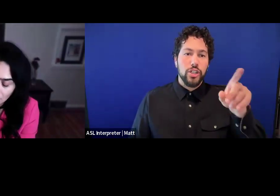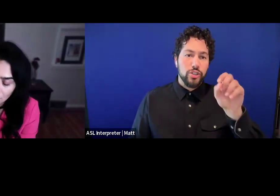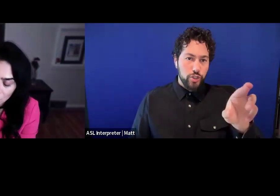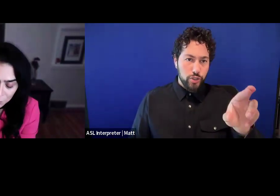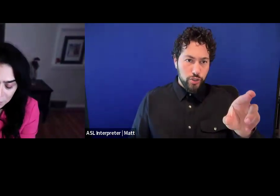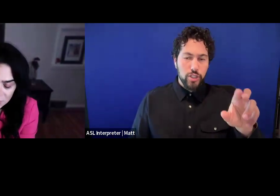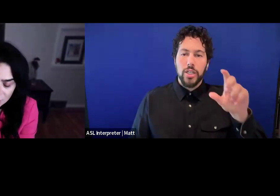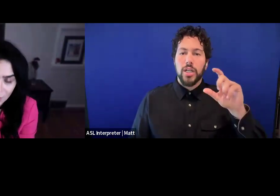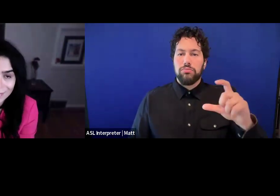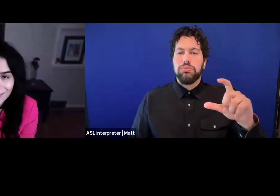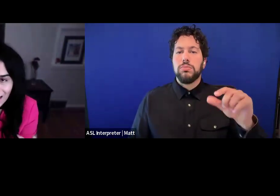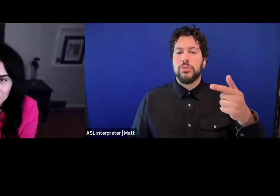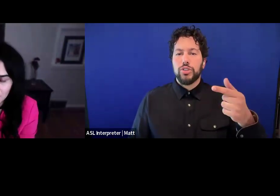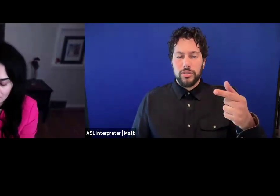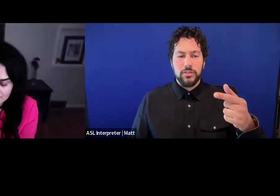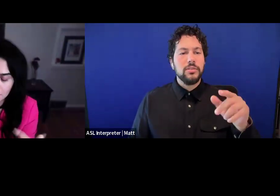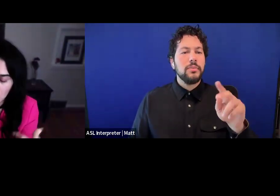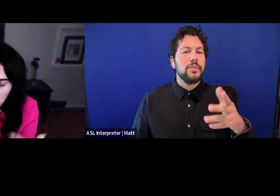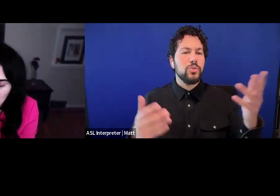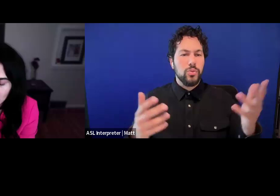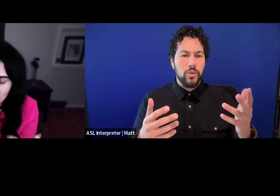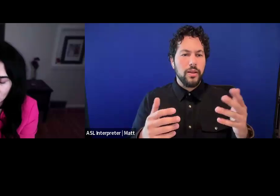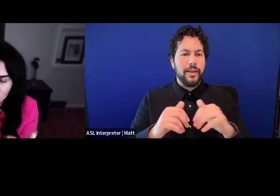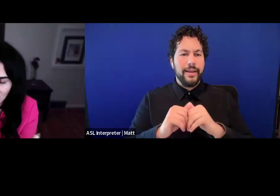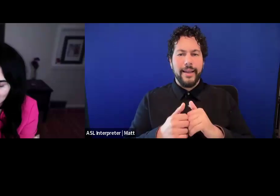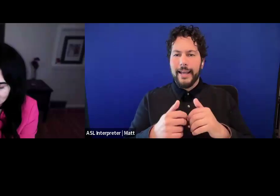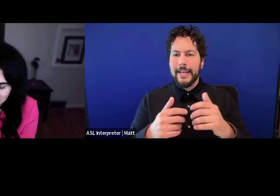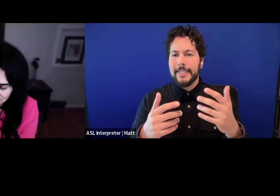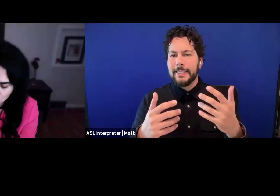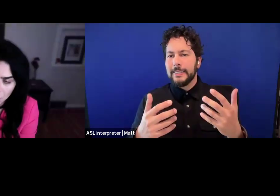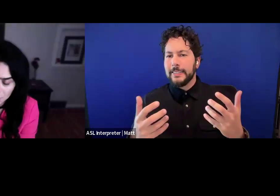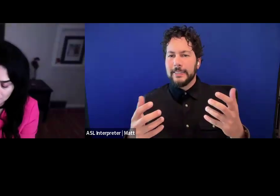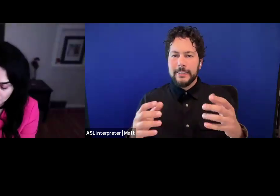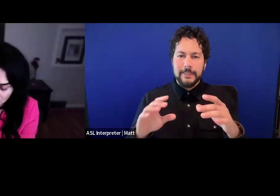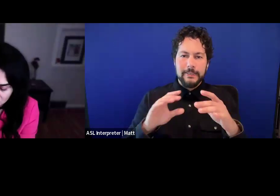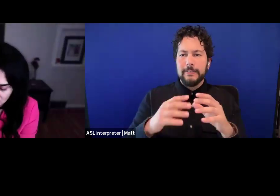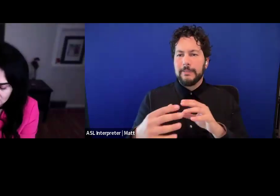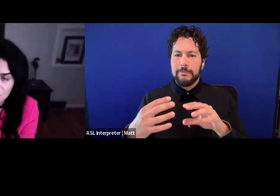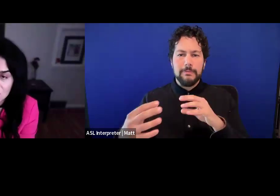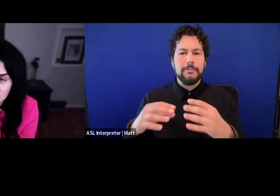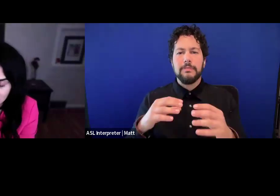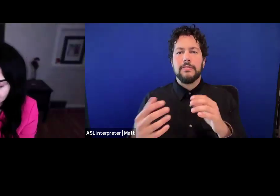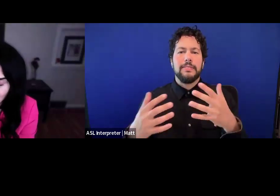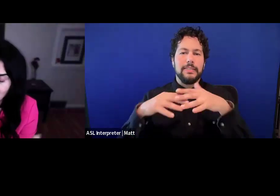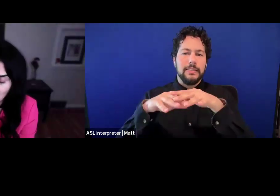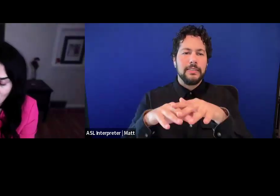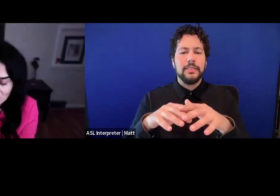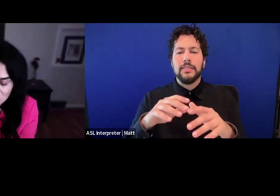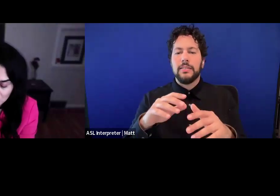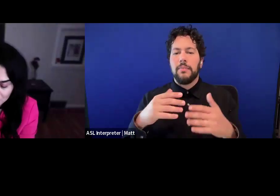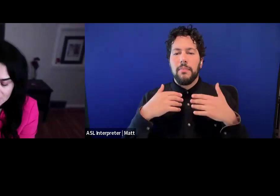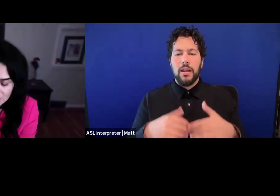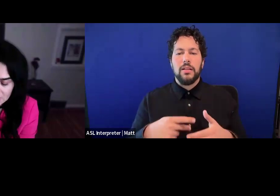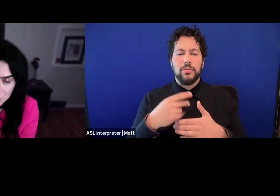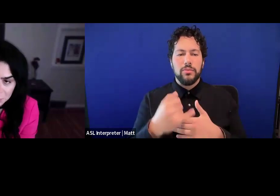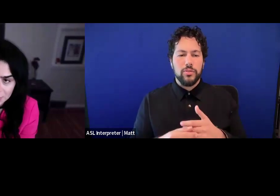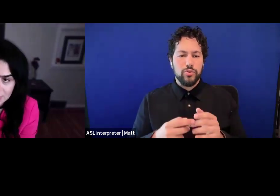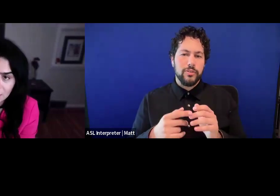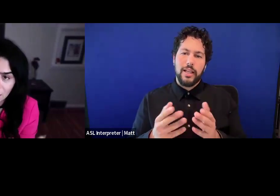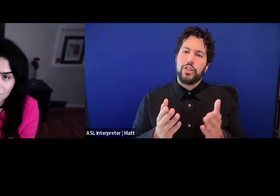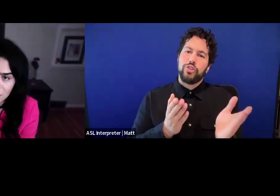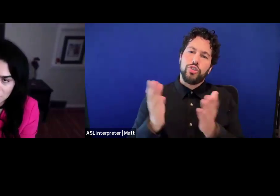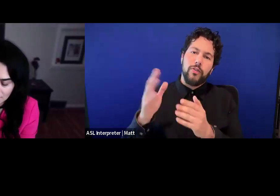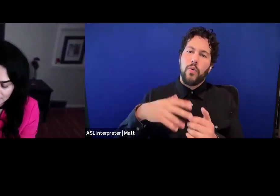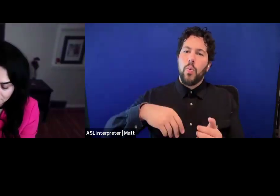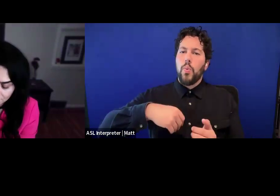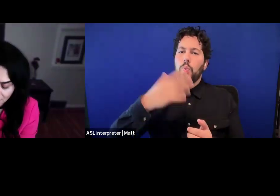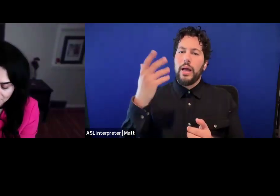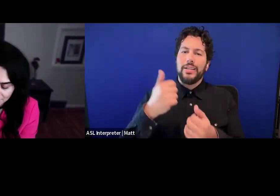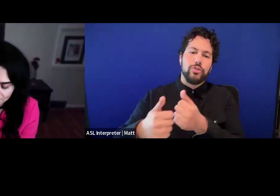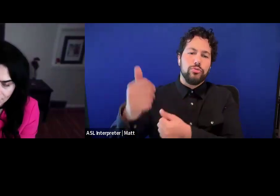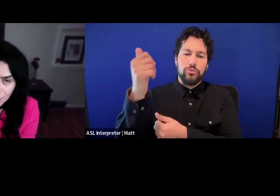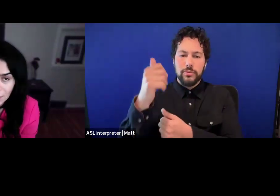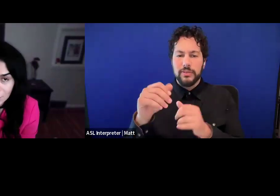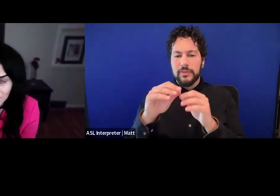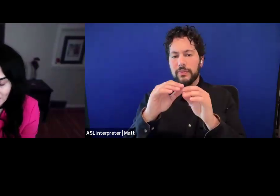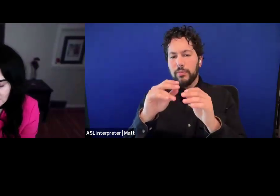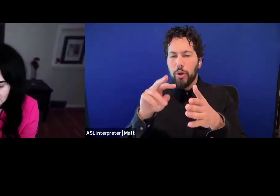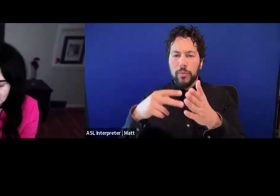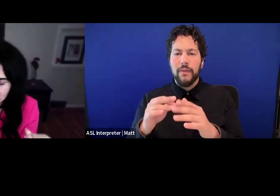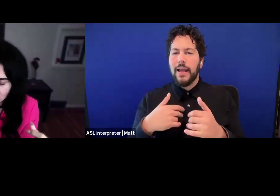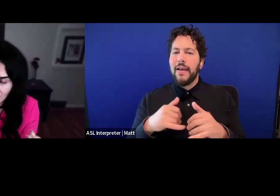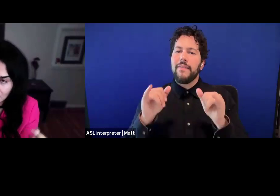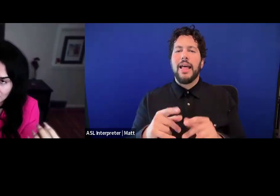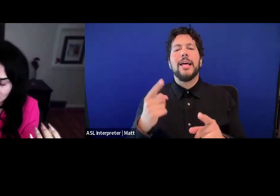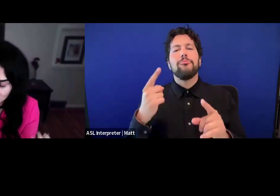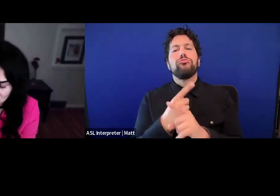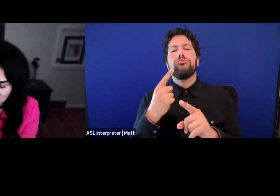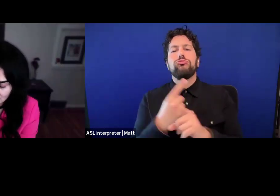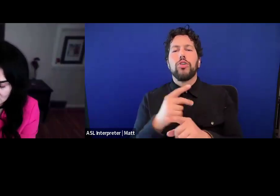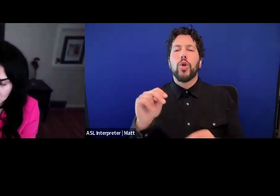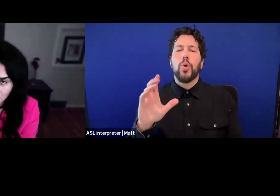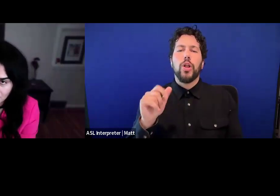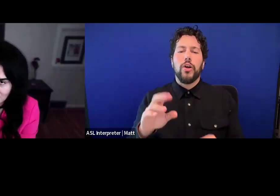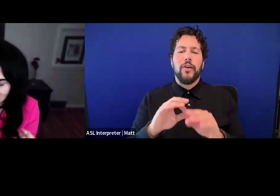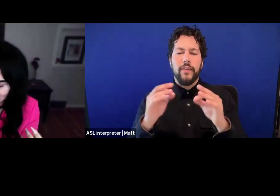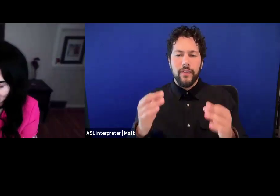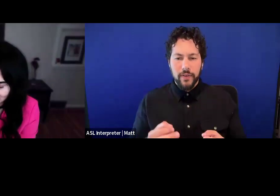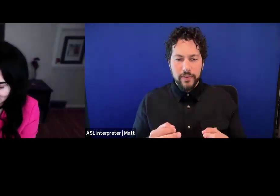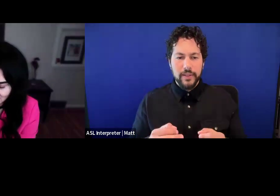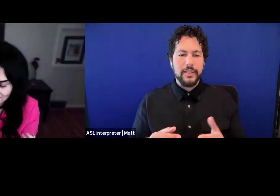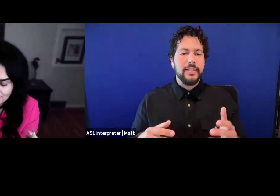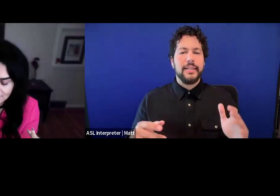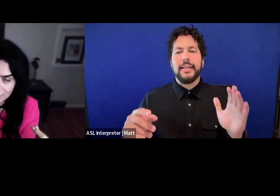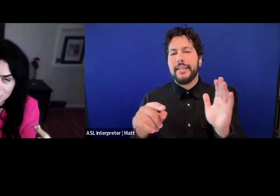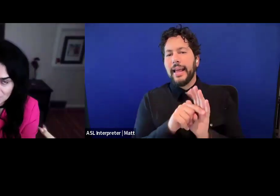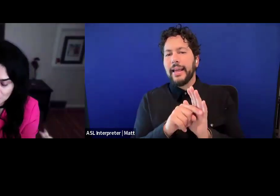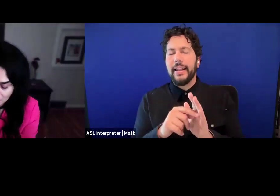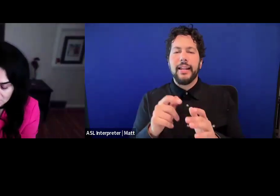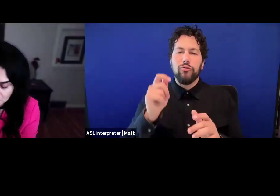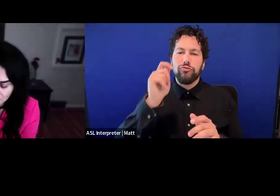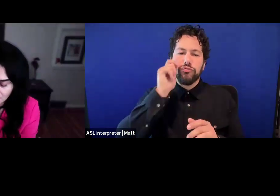refers to entanglements that ongoingly rehabilitate bodily projects to serve the white supremacist purpose of the nuclear family. It places negatively racialized bodies like Latinx and trans migrants bodies.